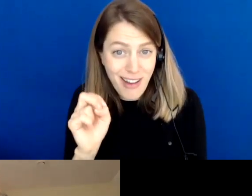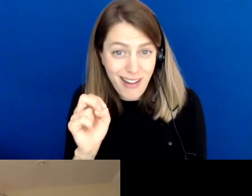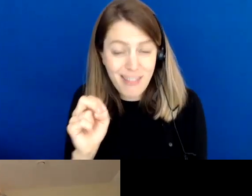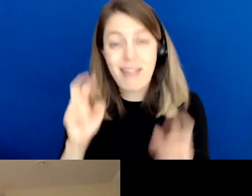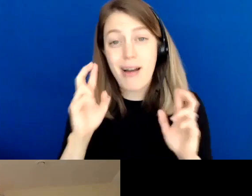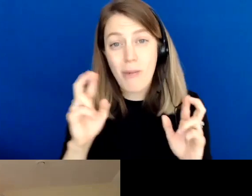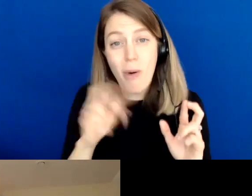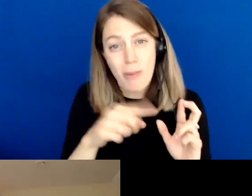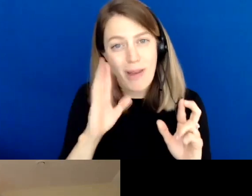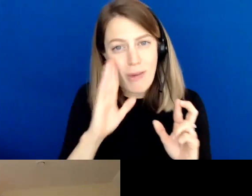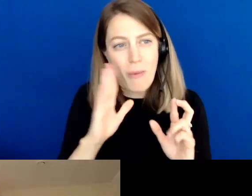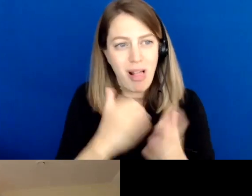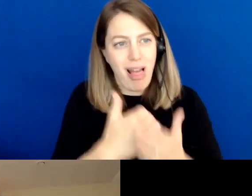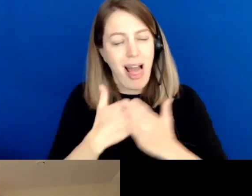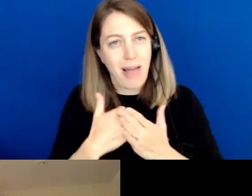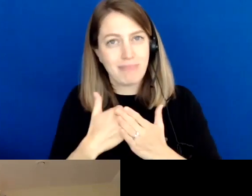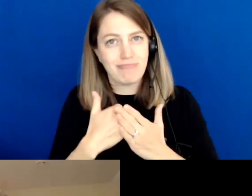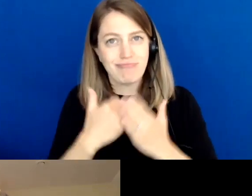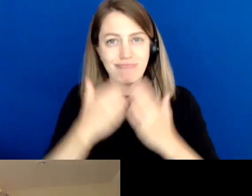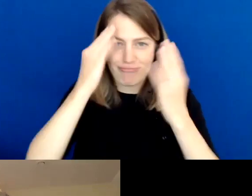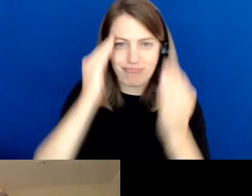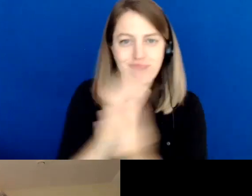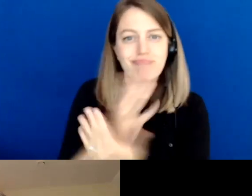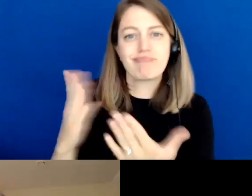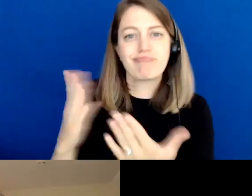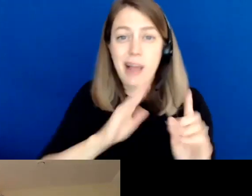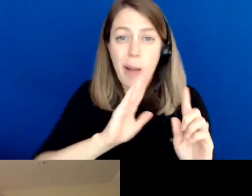light on some of your motivations in this book and some